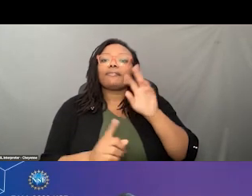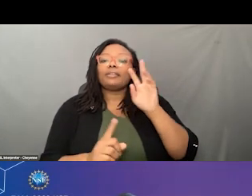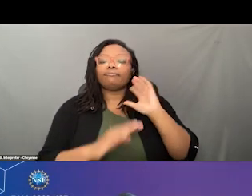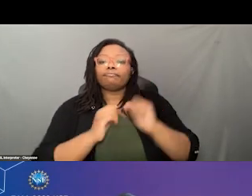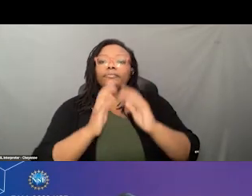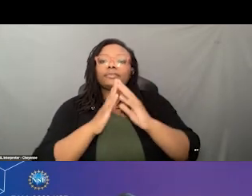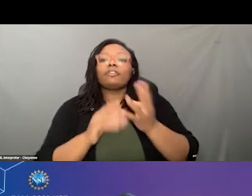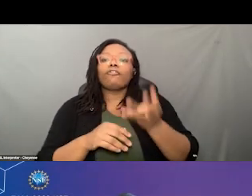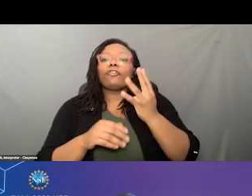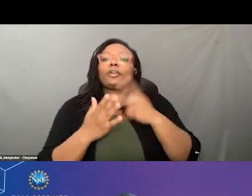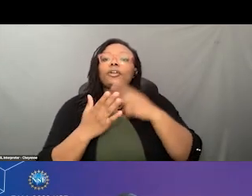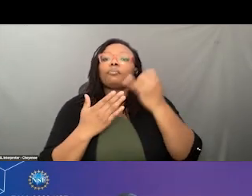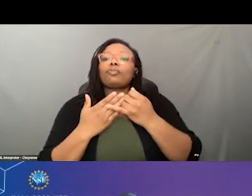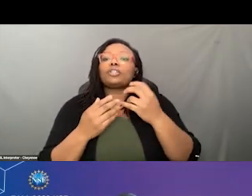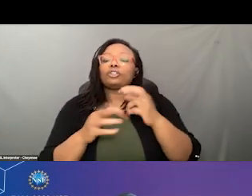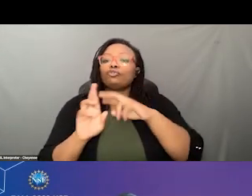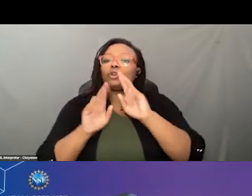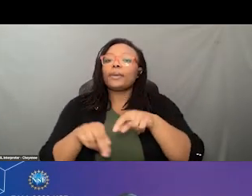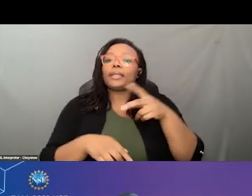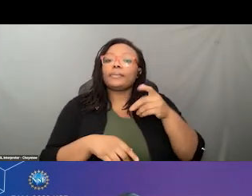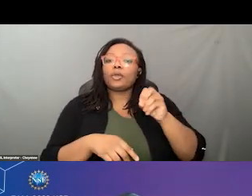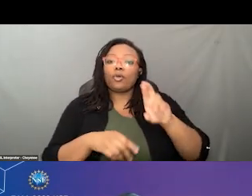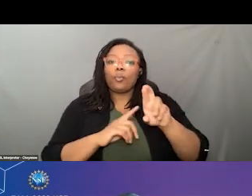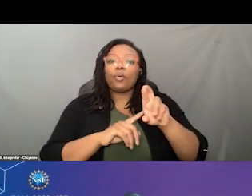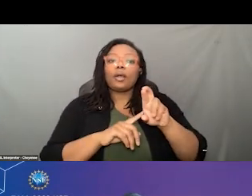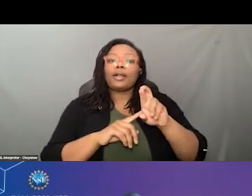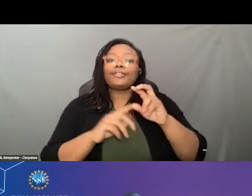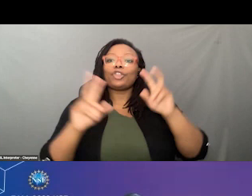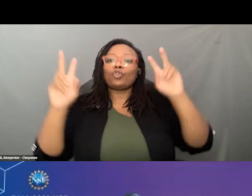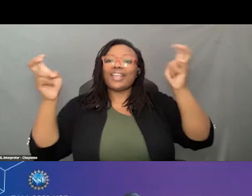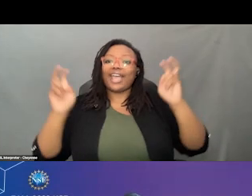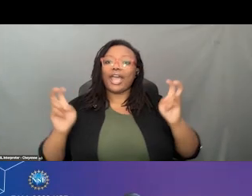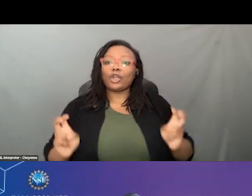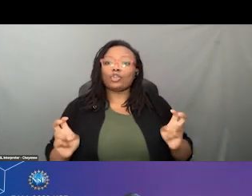for the Final Project Report and the POR these headers, these banners,